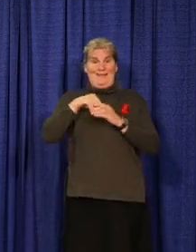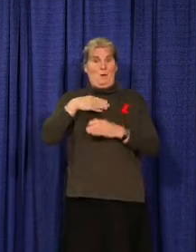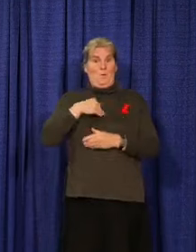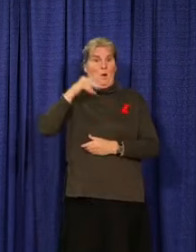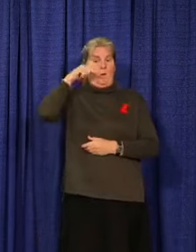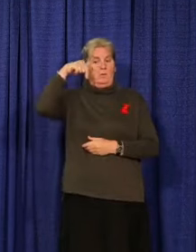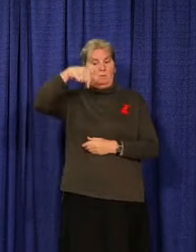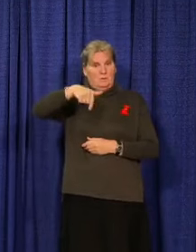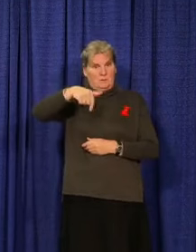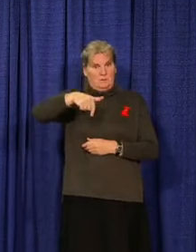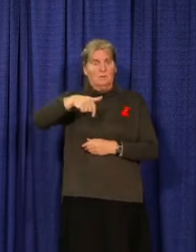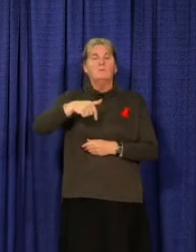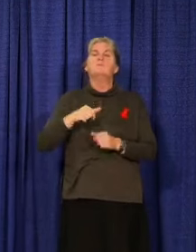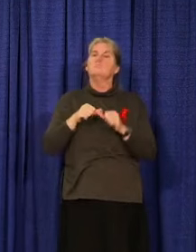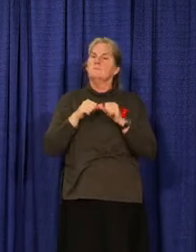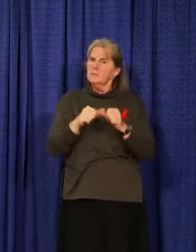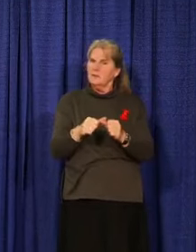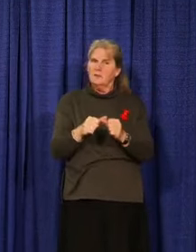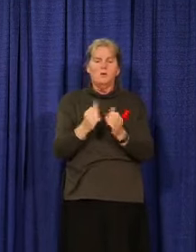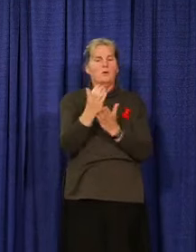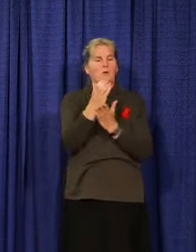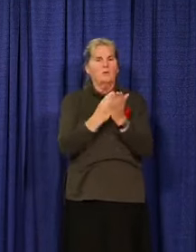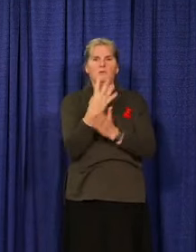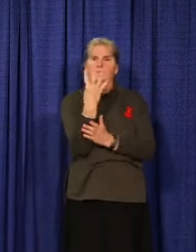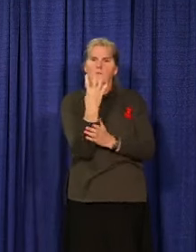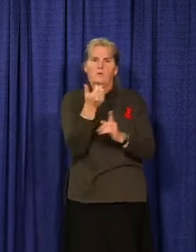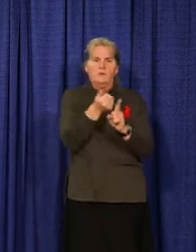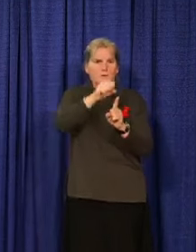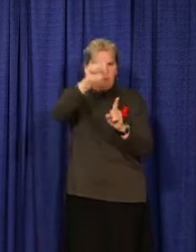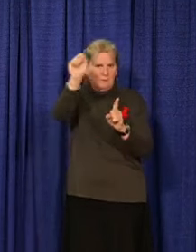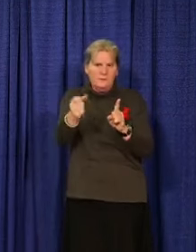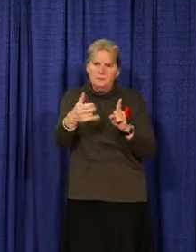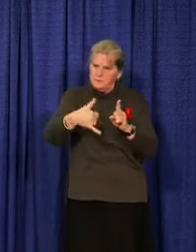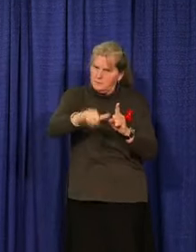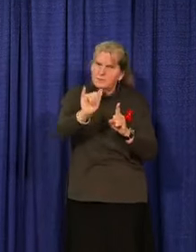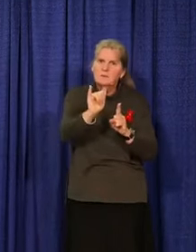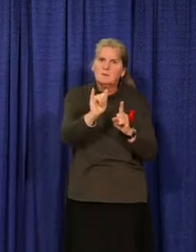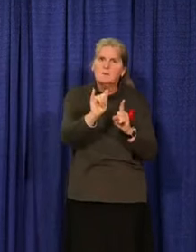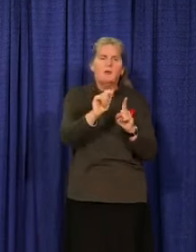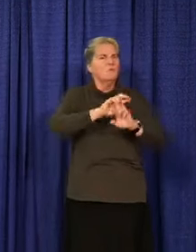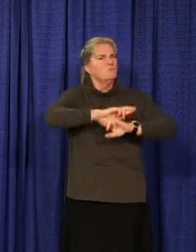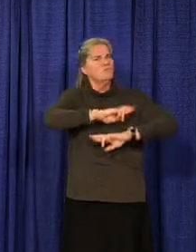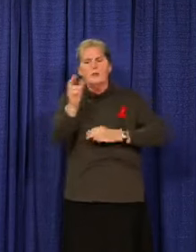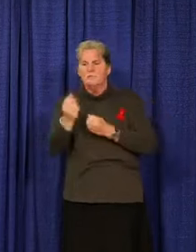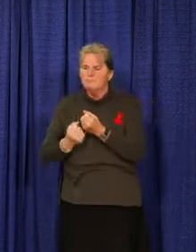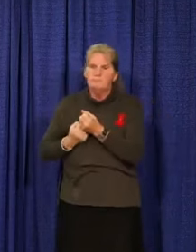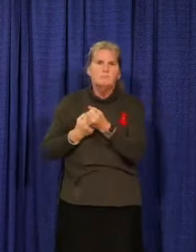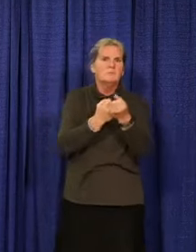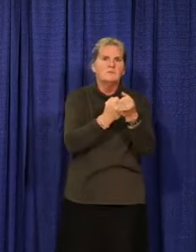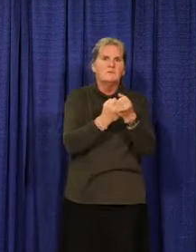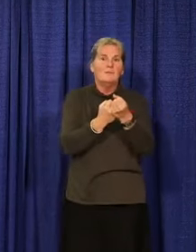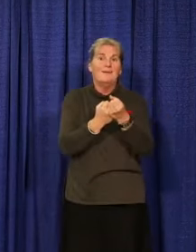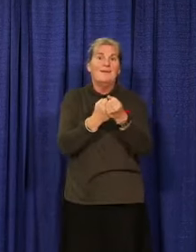Whitehorse will continue to take four courses person master and supports will be available while